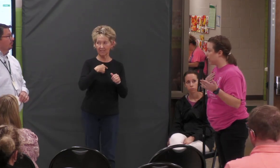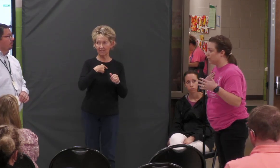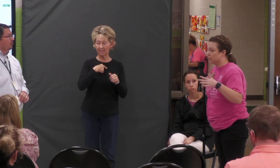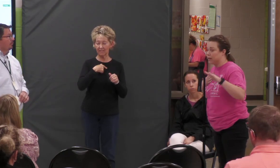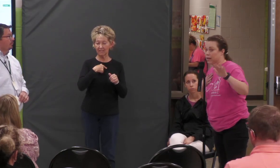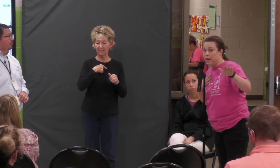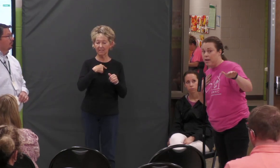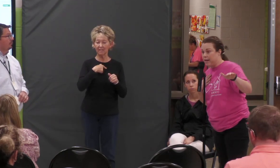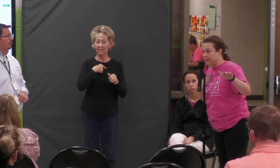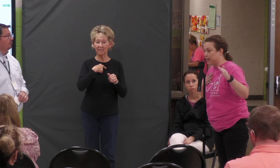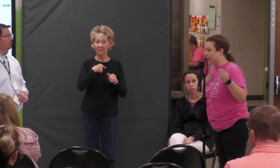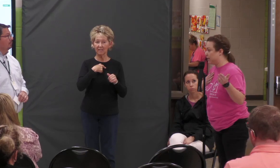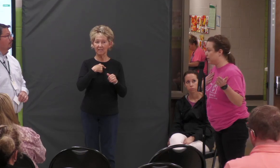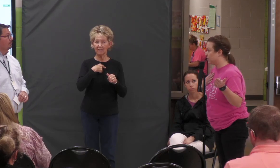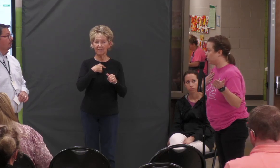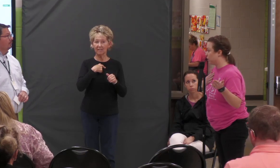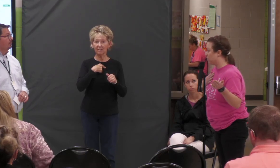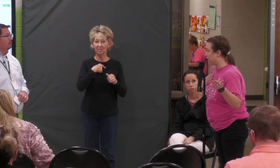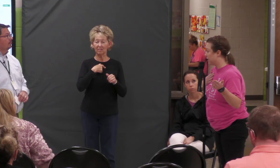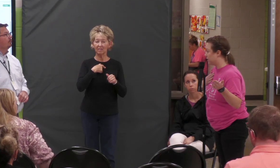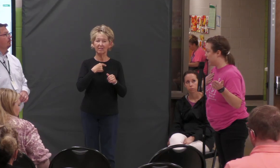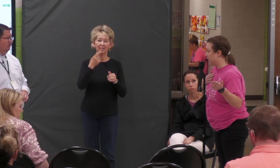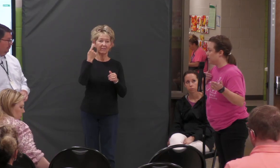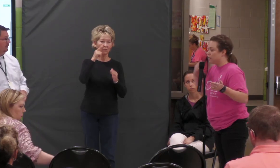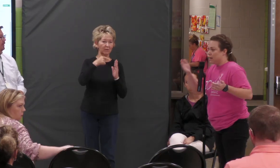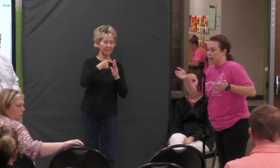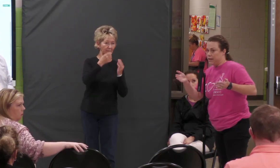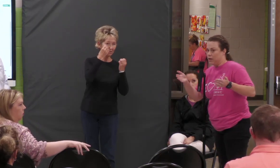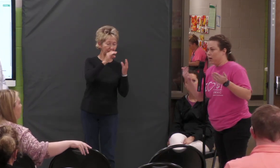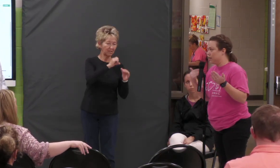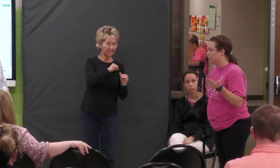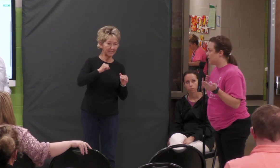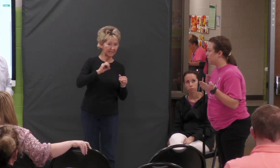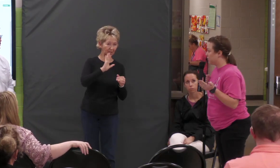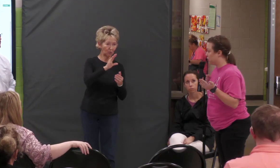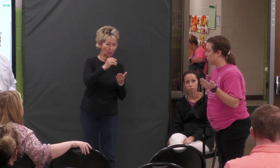accounts of like hey Sandy this is where your money's at hey Todd this is how much